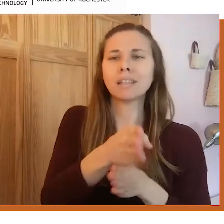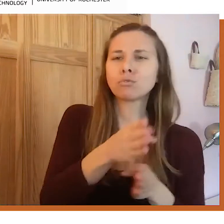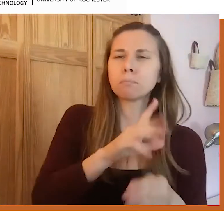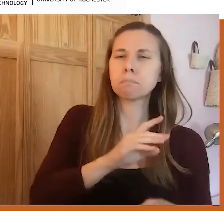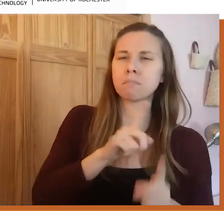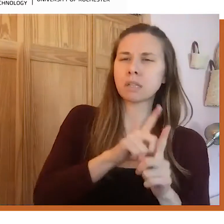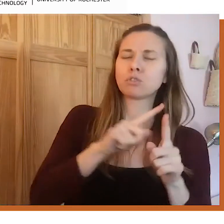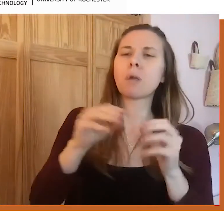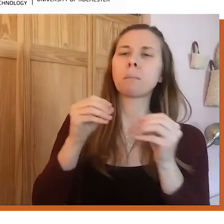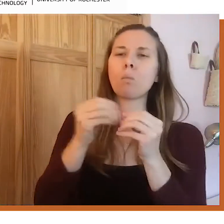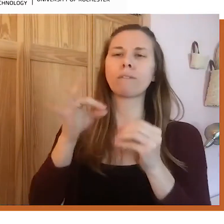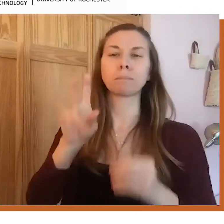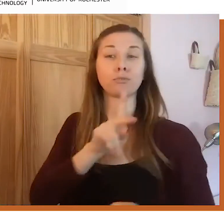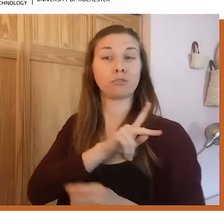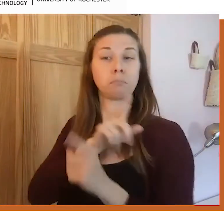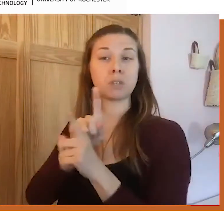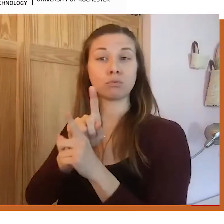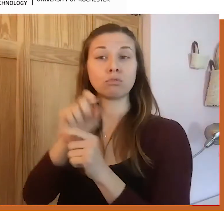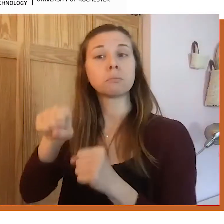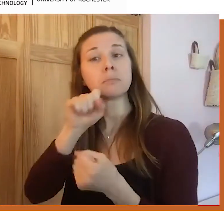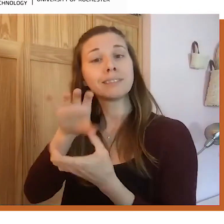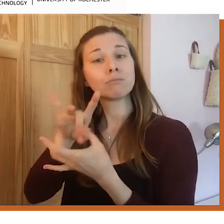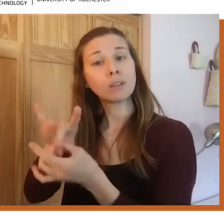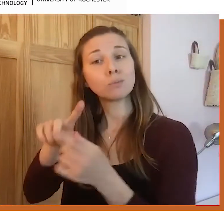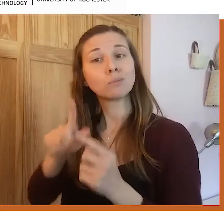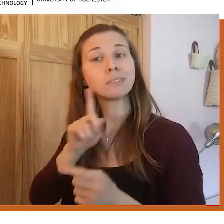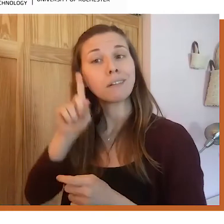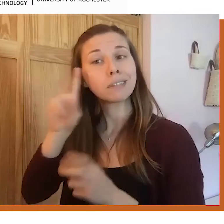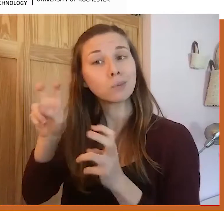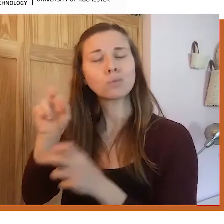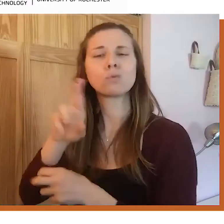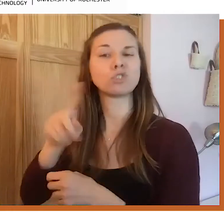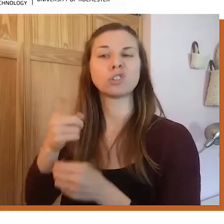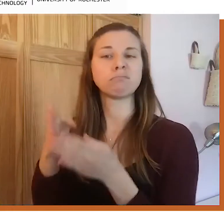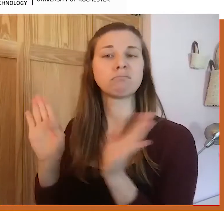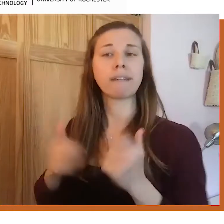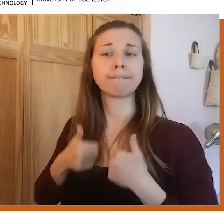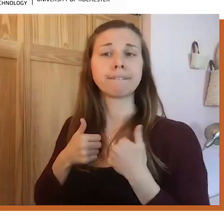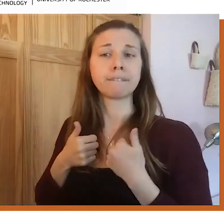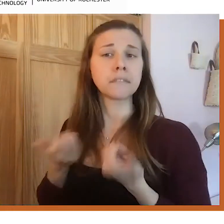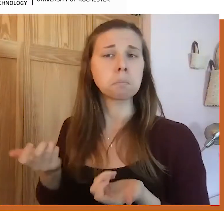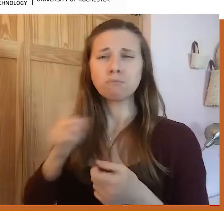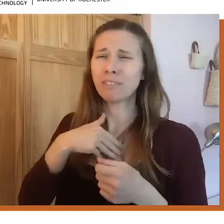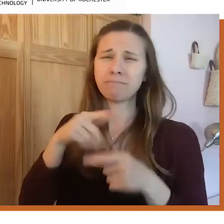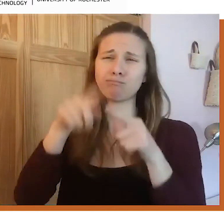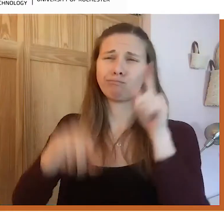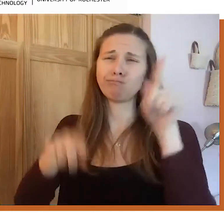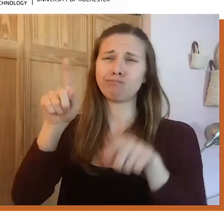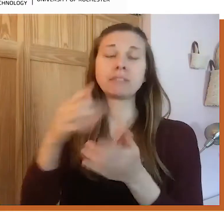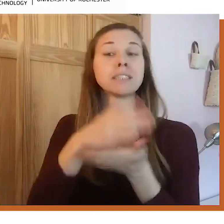Some of your mentors may not be specifically professional mentors, but personal mentors just to help you get through life,